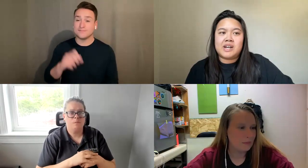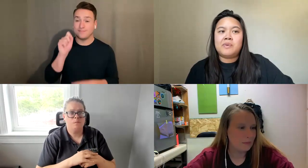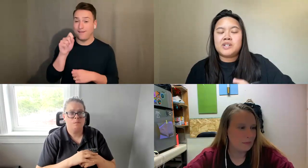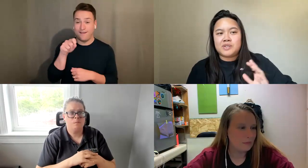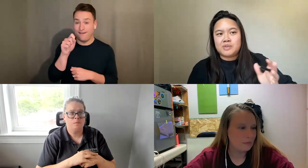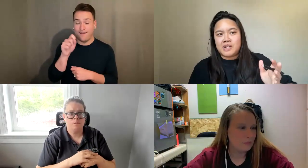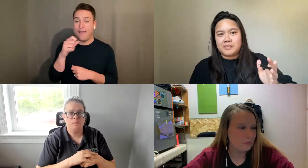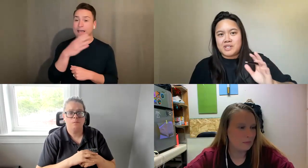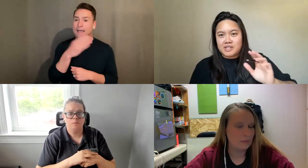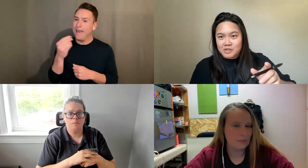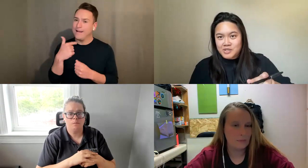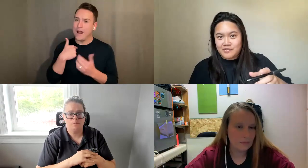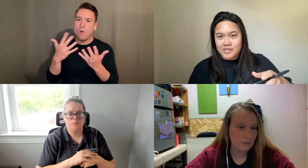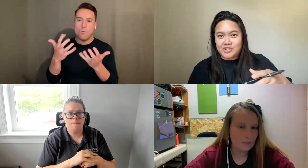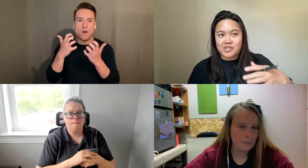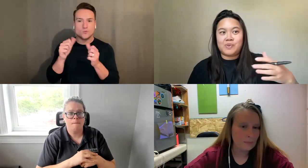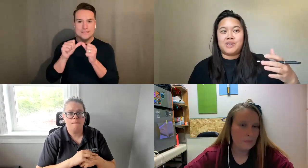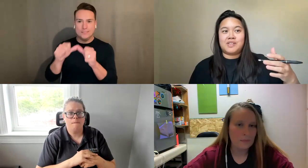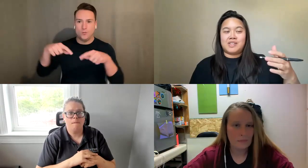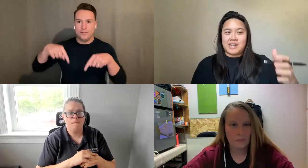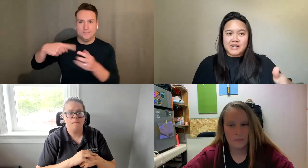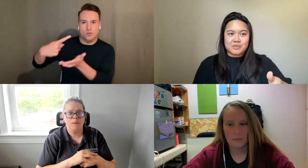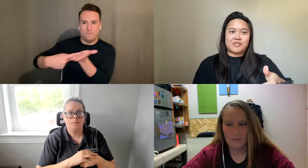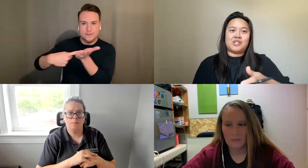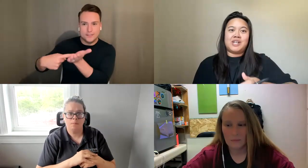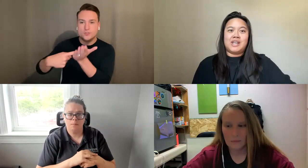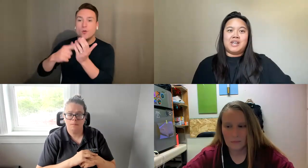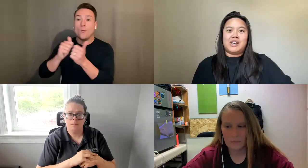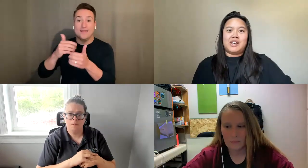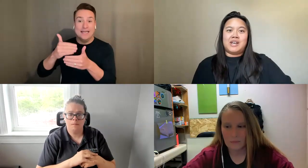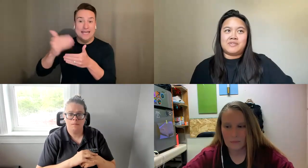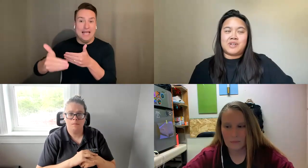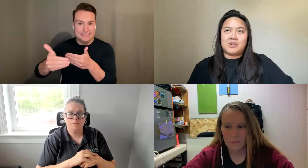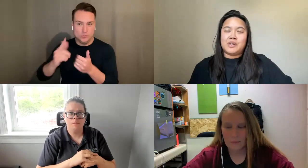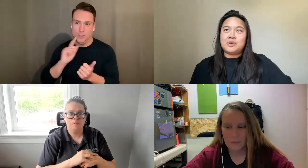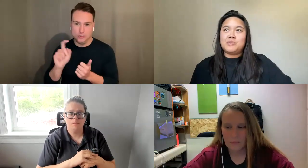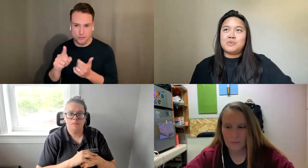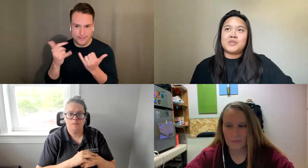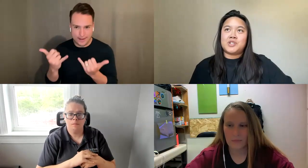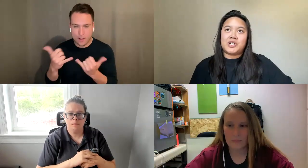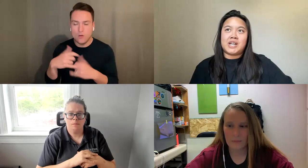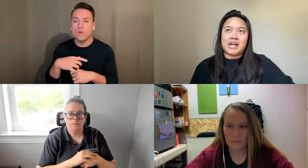And I want to continue this conversation with the next question of when you were first starting